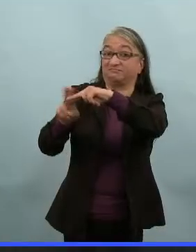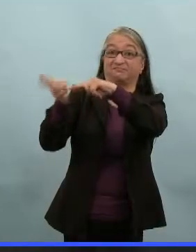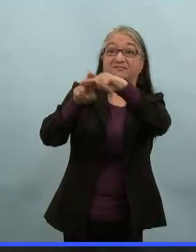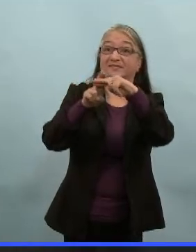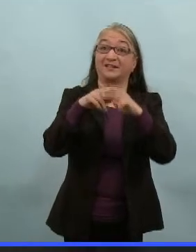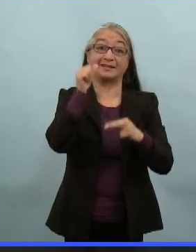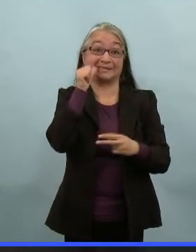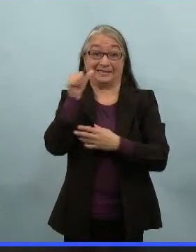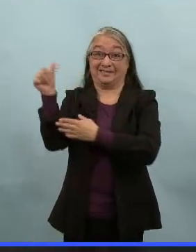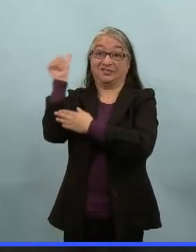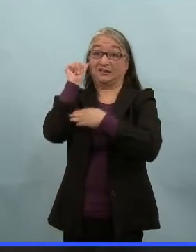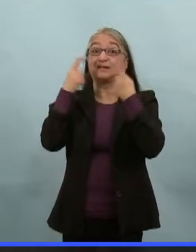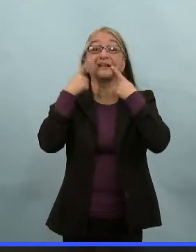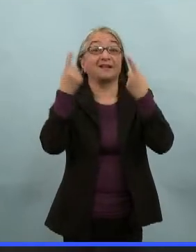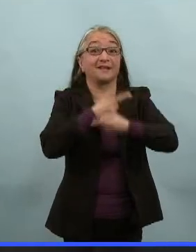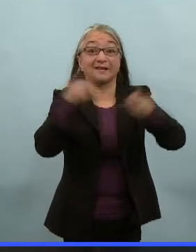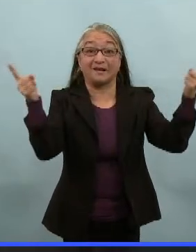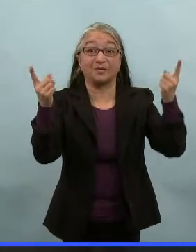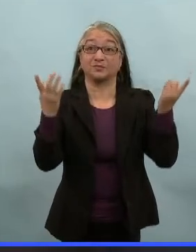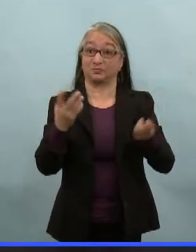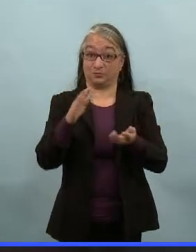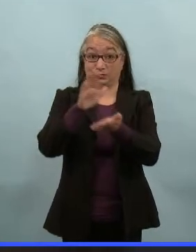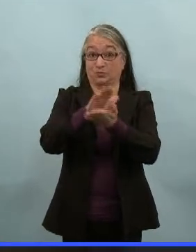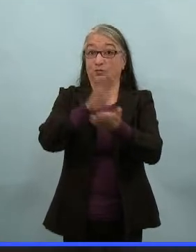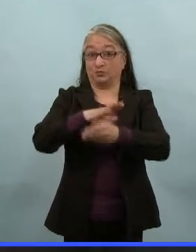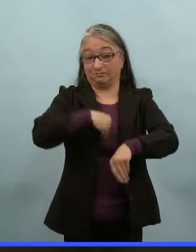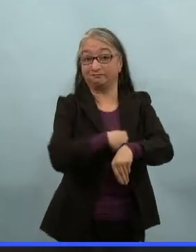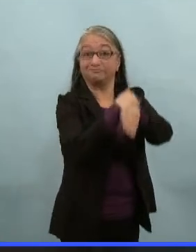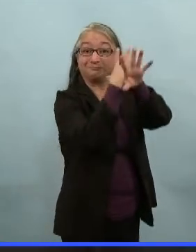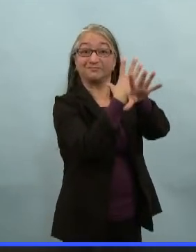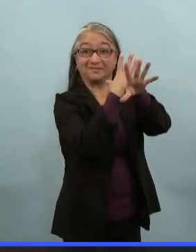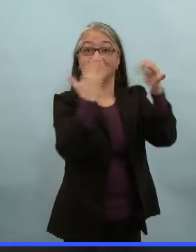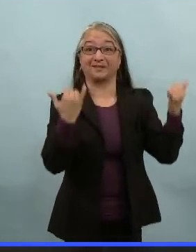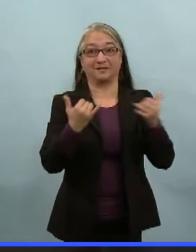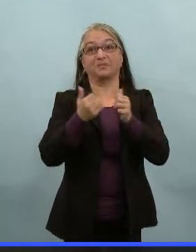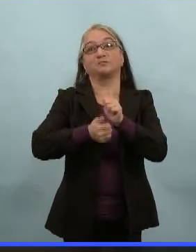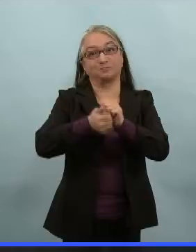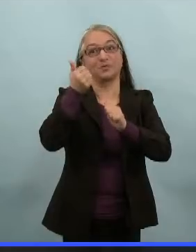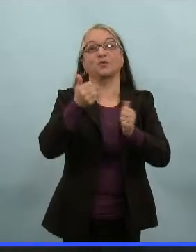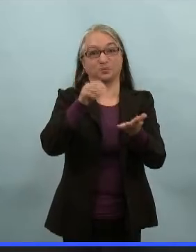remote learning for most students for the week of january 10. we know that school is the best